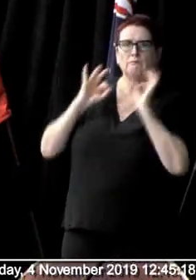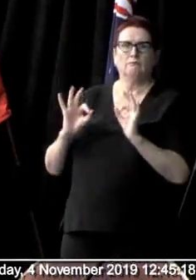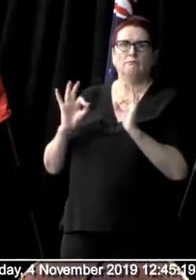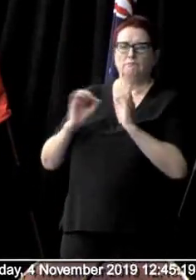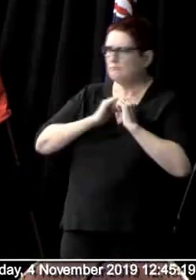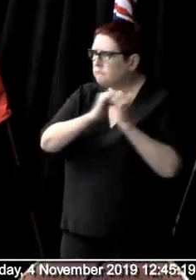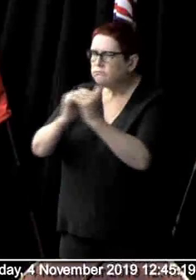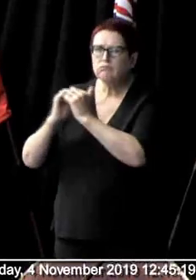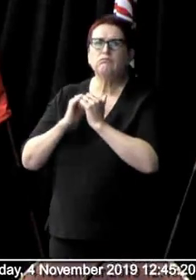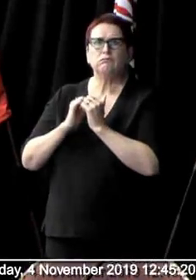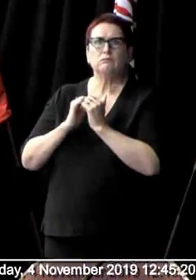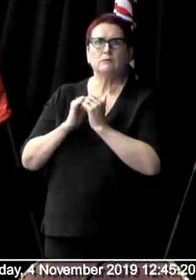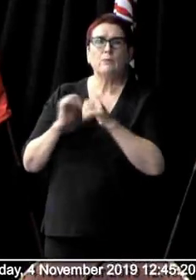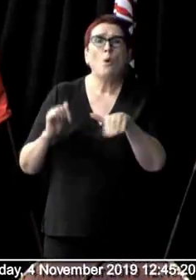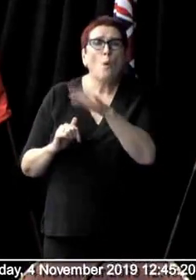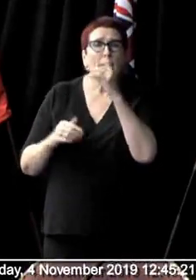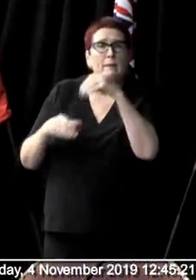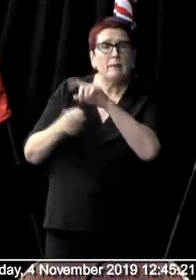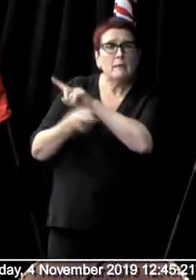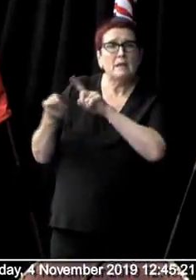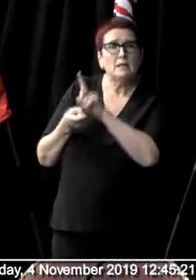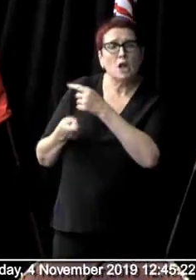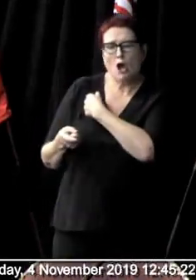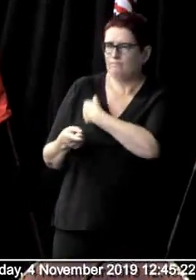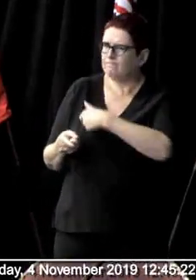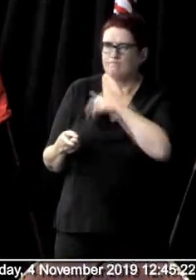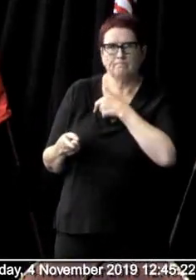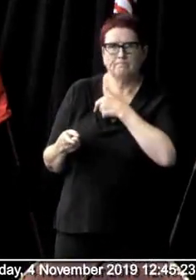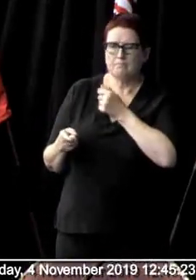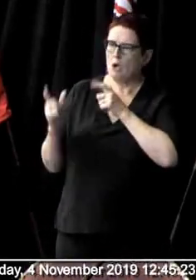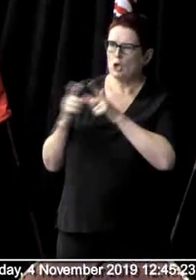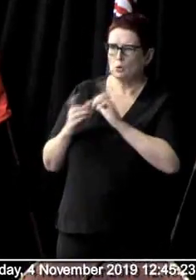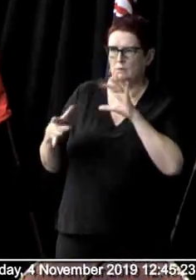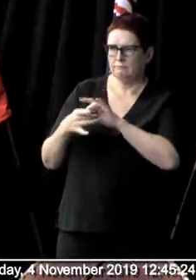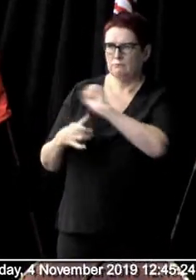they could see that I was committed to her going to the school, I’m on board,